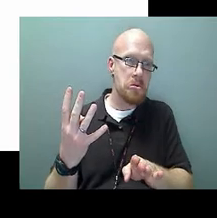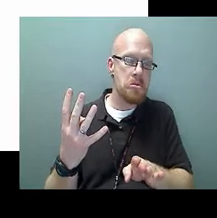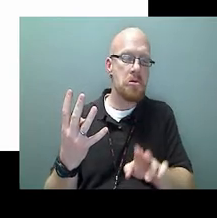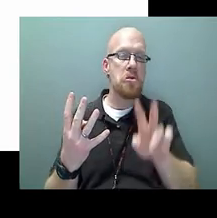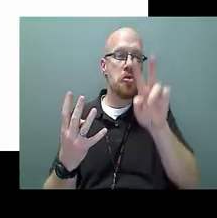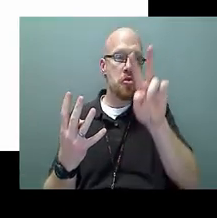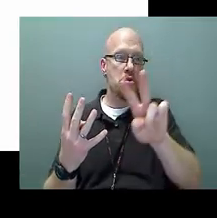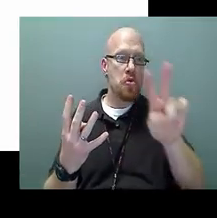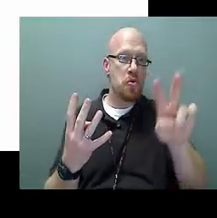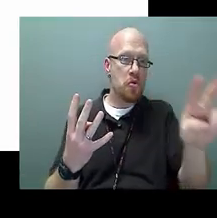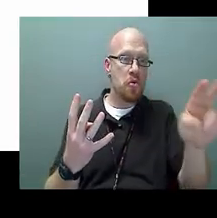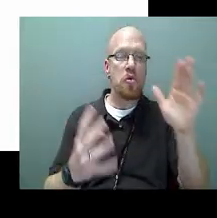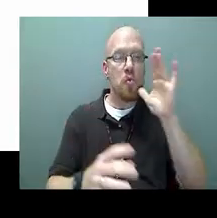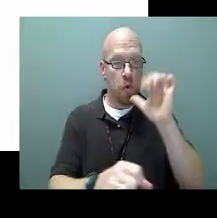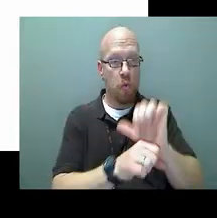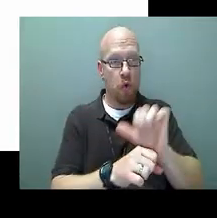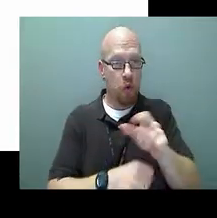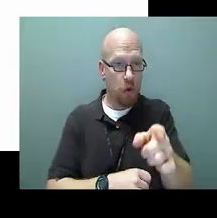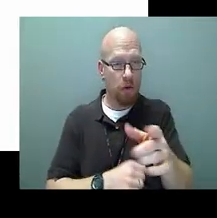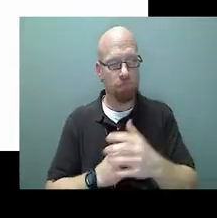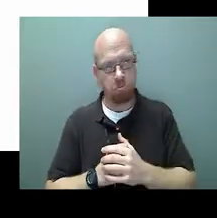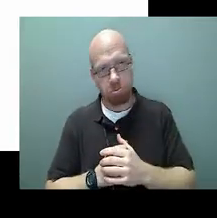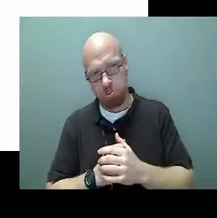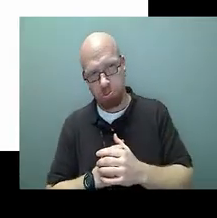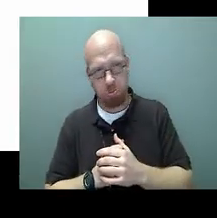So, factors of 8 are 1, 2 and 4.